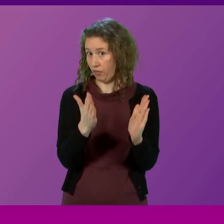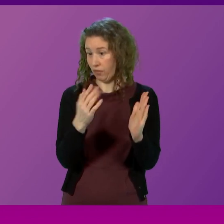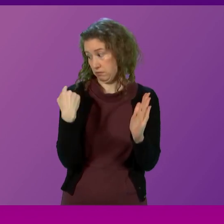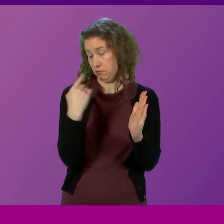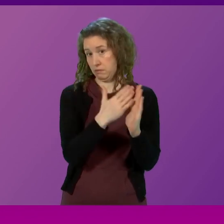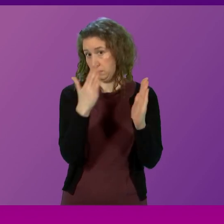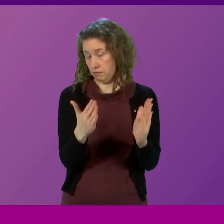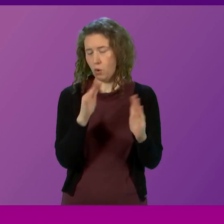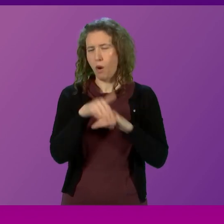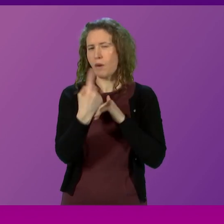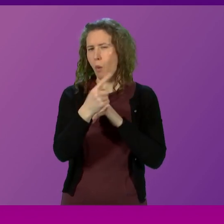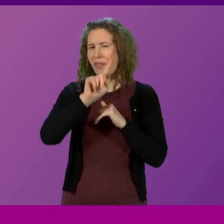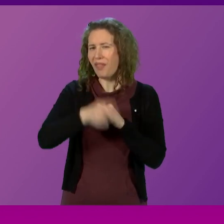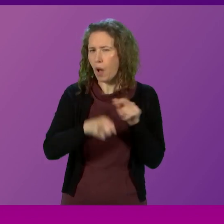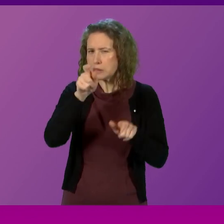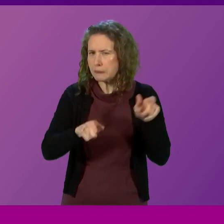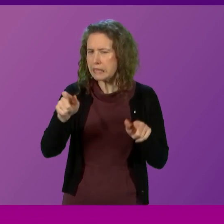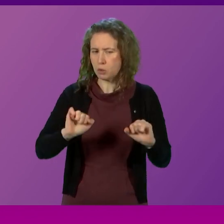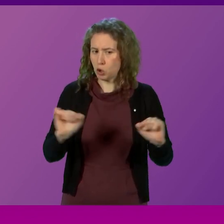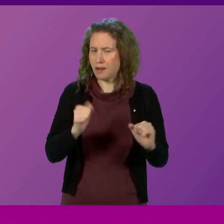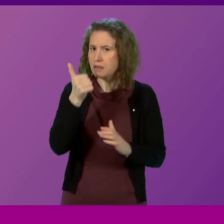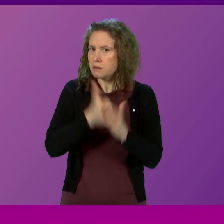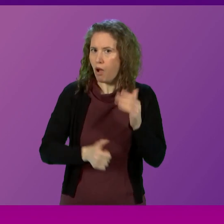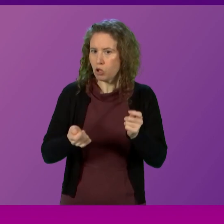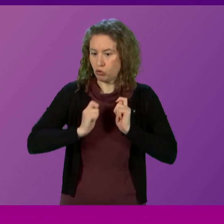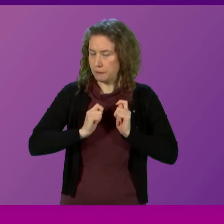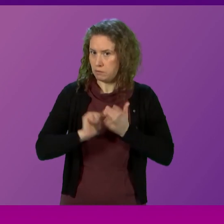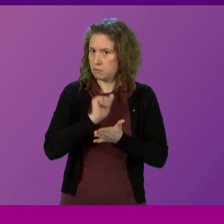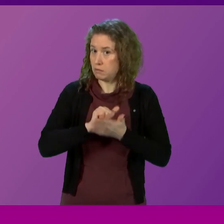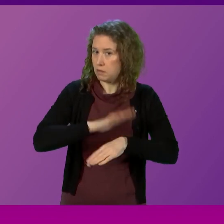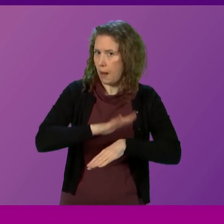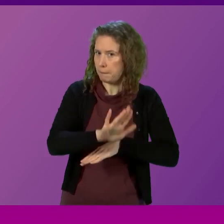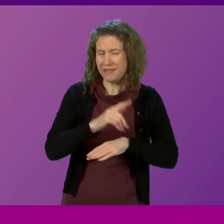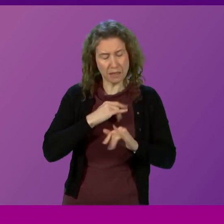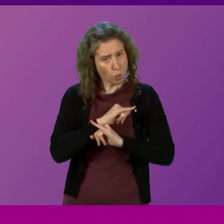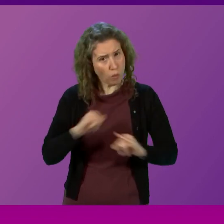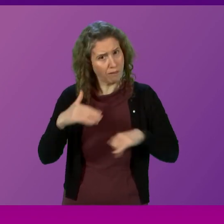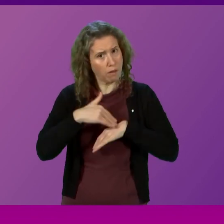than 1,000 people did not start their treatment on time. That has devastating consequences. Cancer